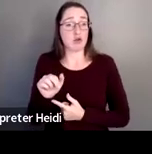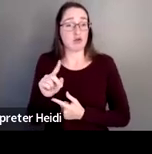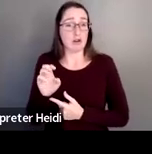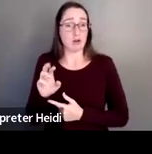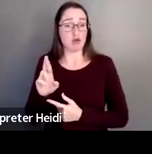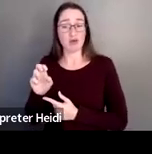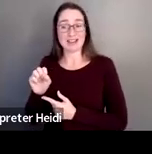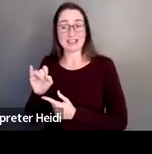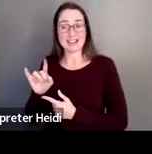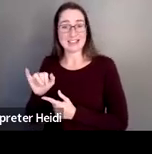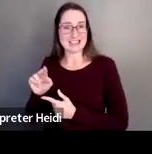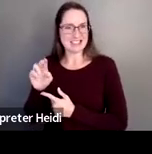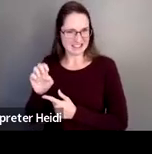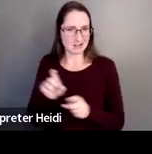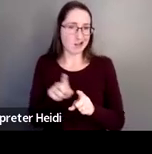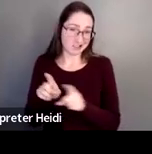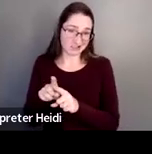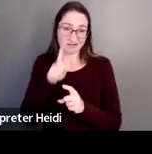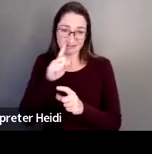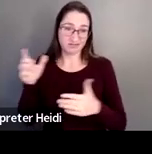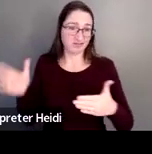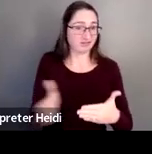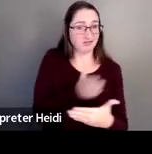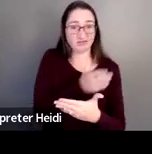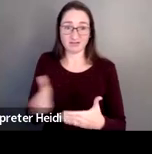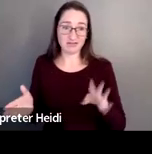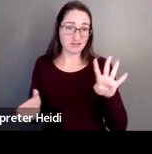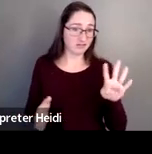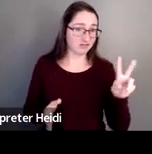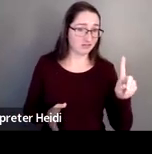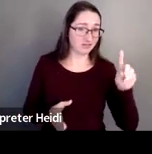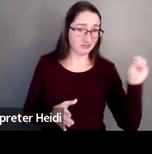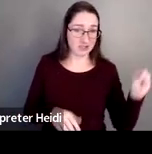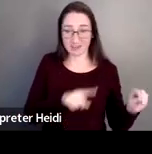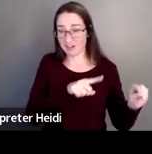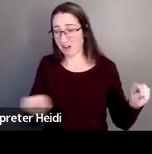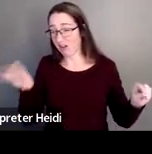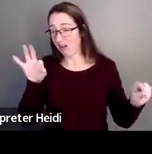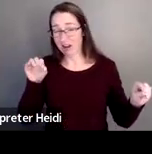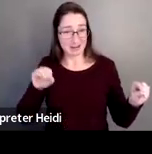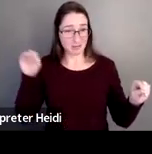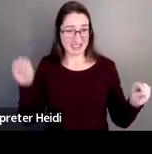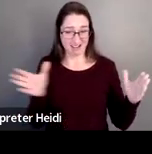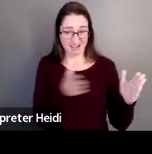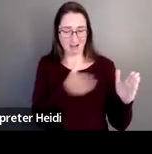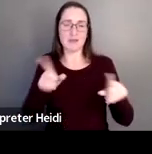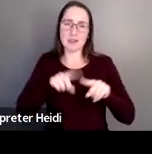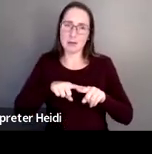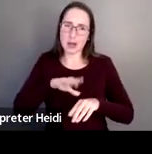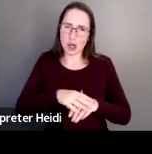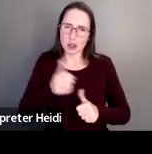they are, as we've seen. The burnout rate among residents is also a great range, ranging from